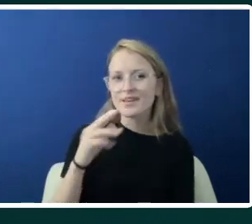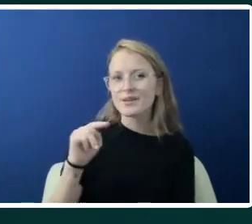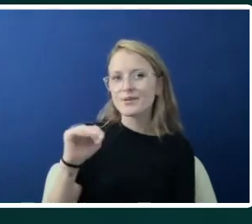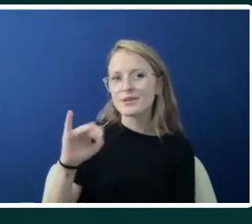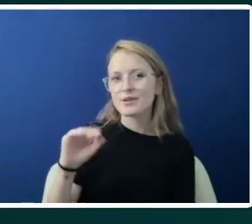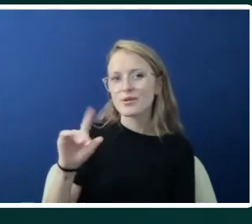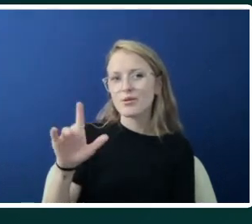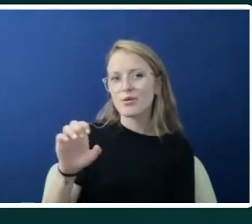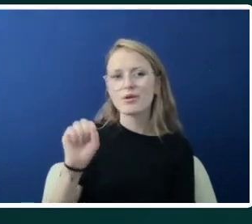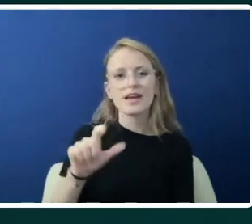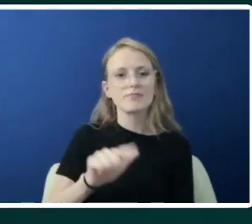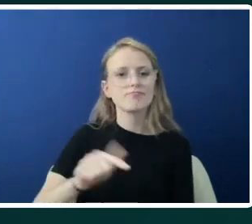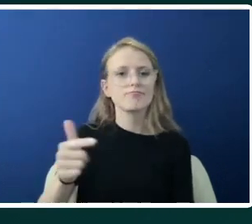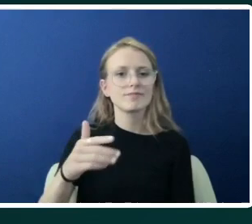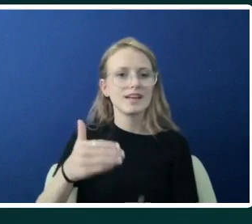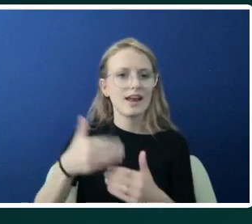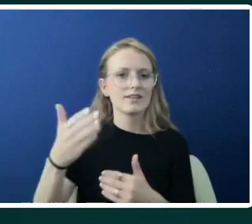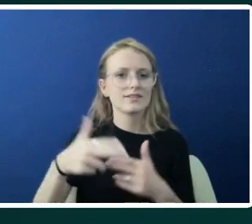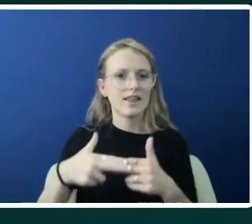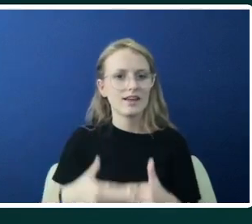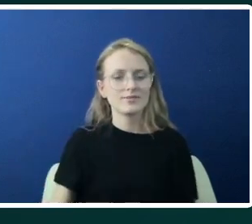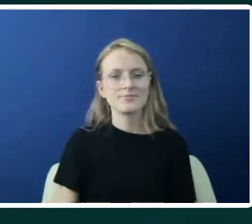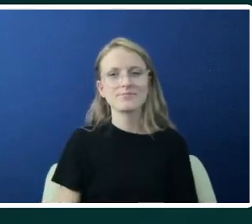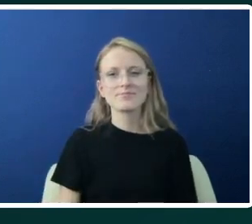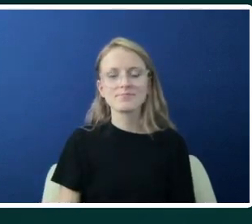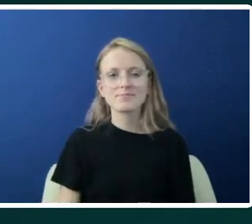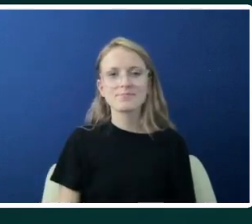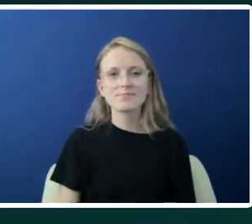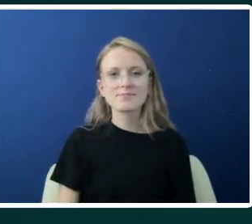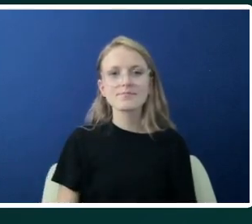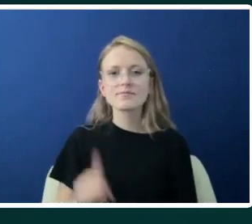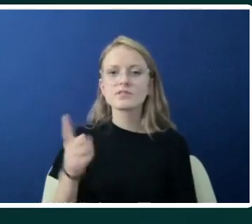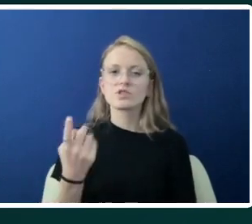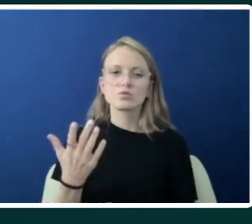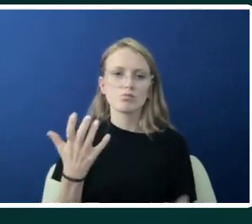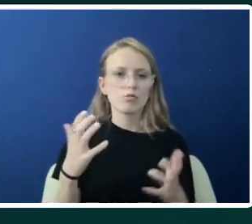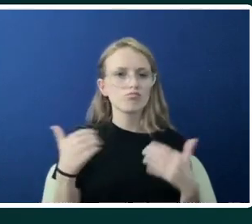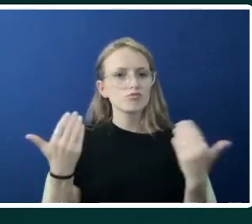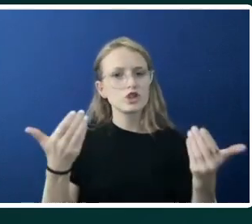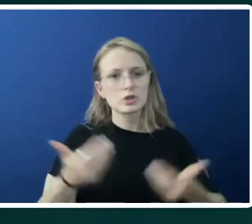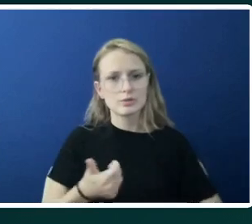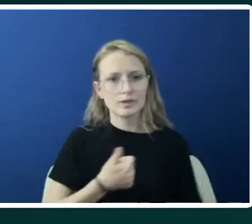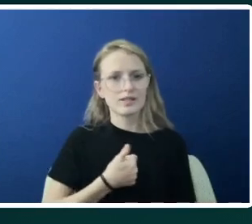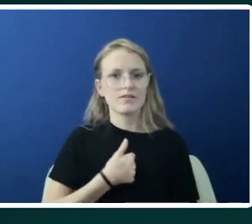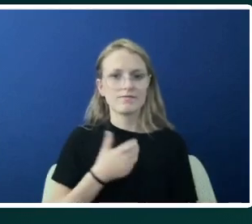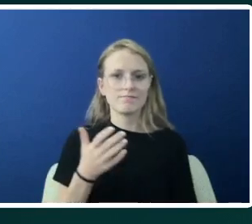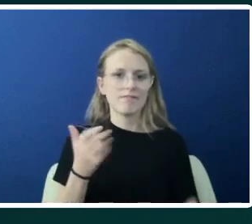the next slide. So, I just wanted to introduce myself really quickly. First, to start off,